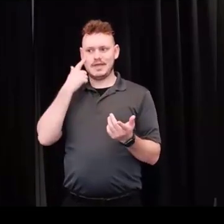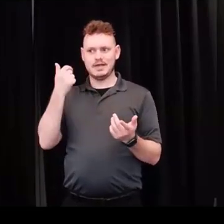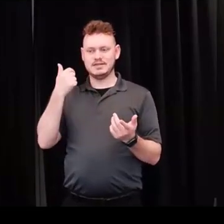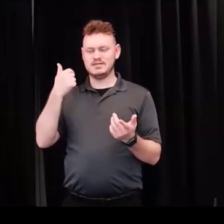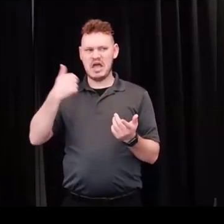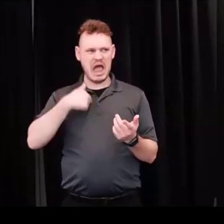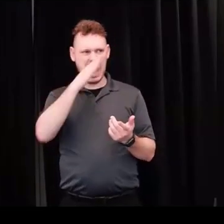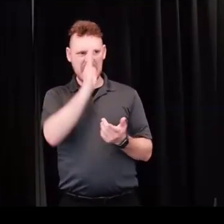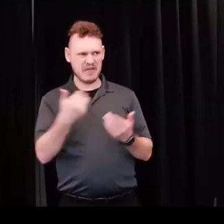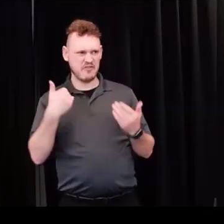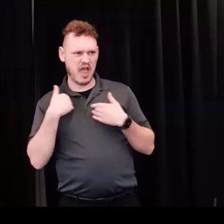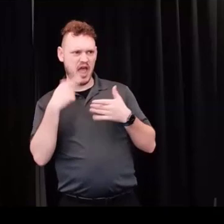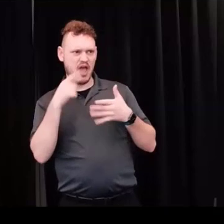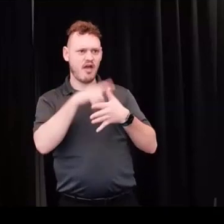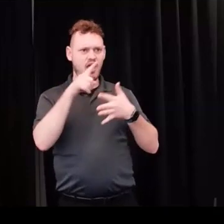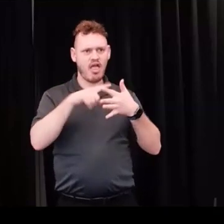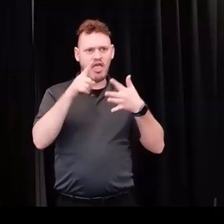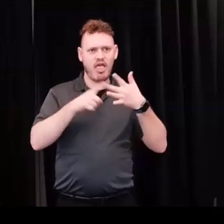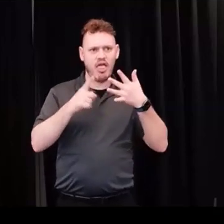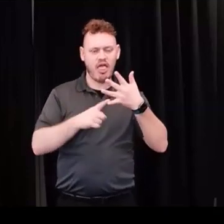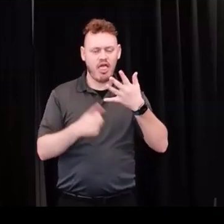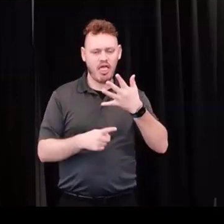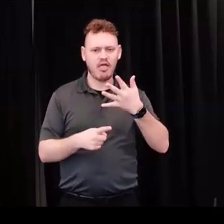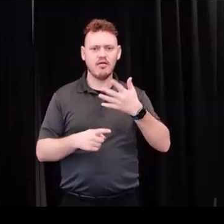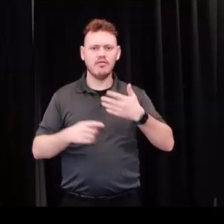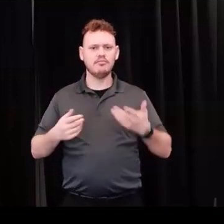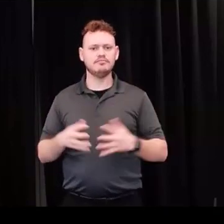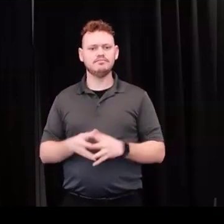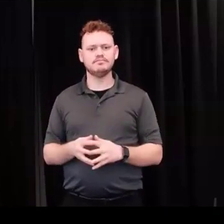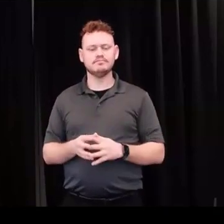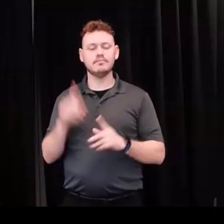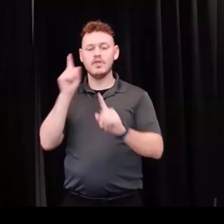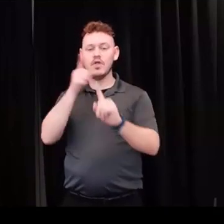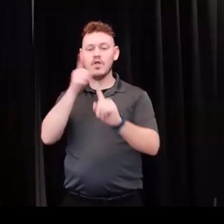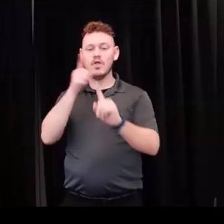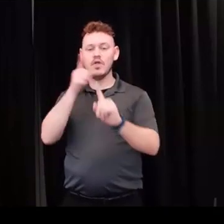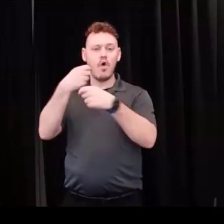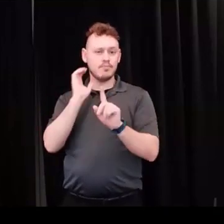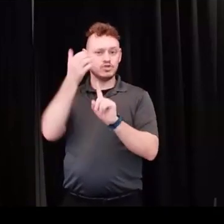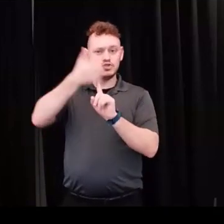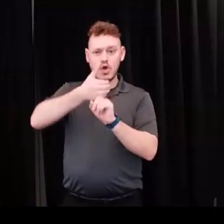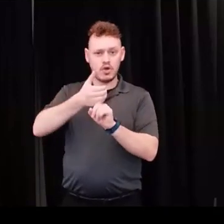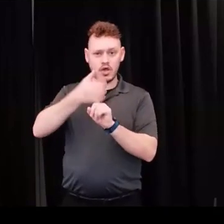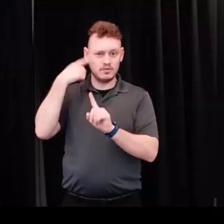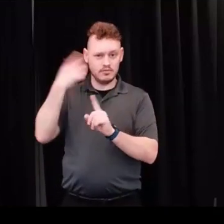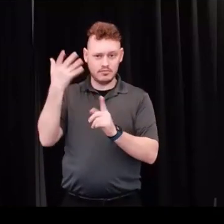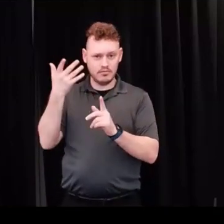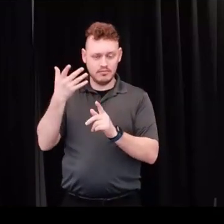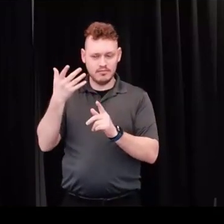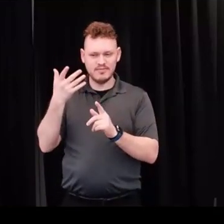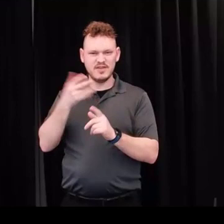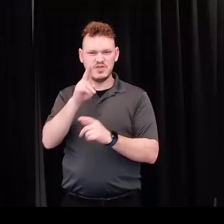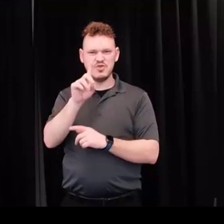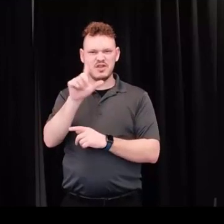situations. The goal of creating these personas is to help scaffold the UDL design process for